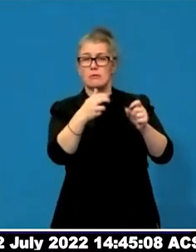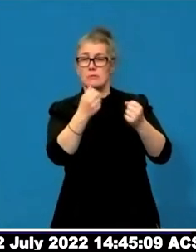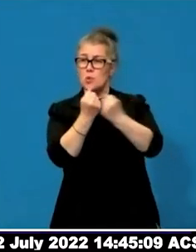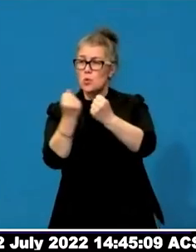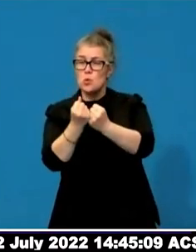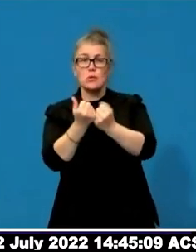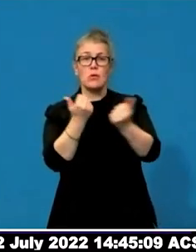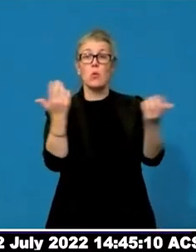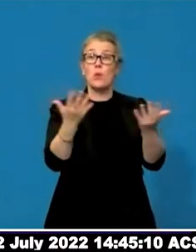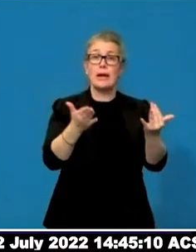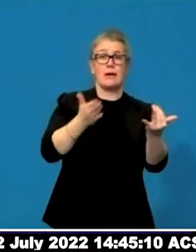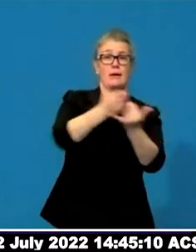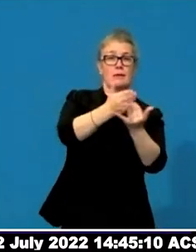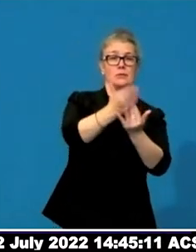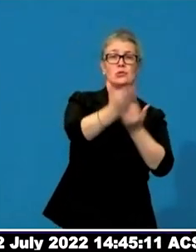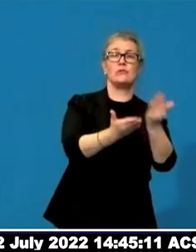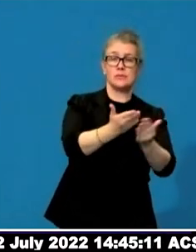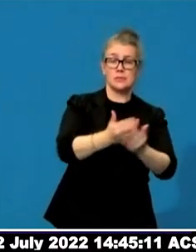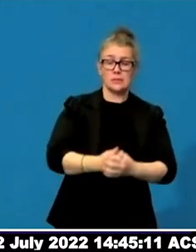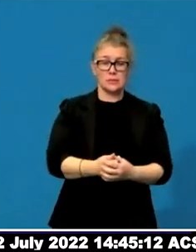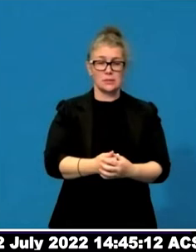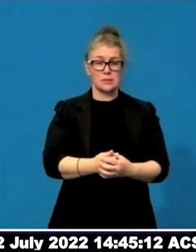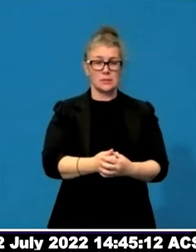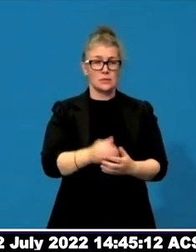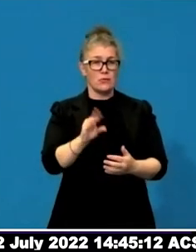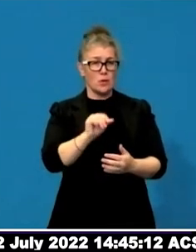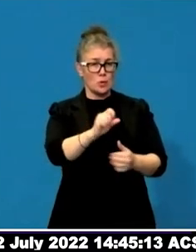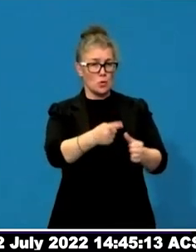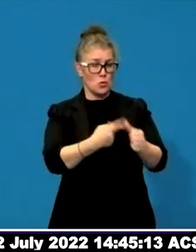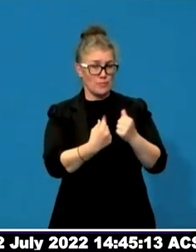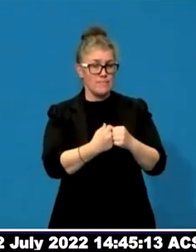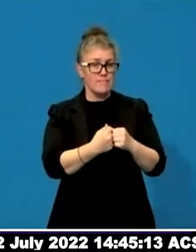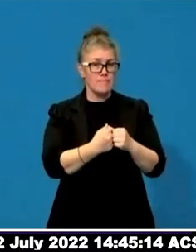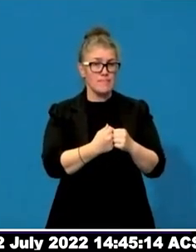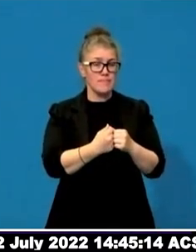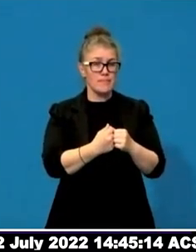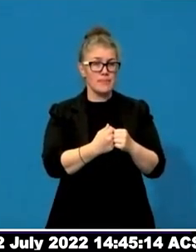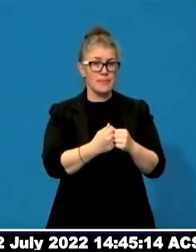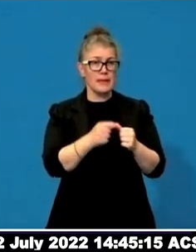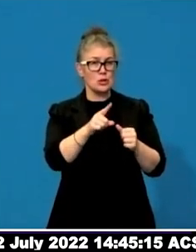And I take it by inference from your answer, that when one is dealing with First Nations people in remote